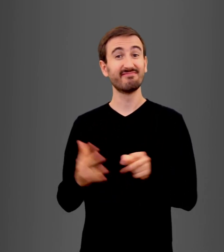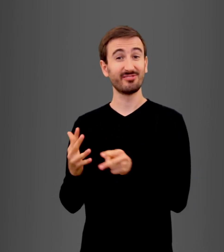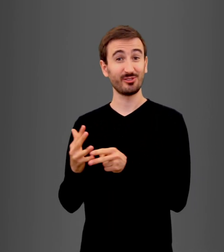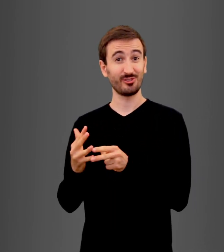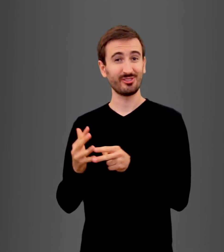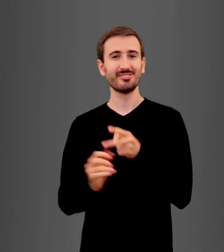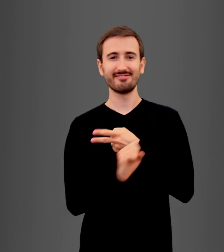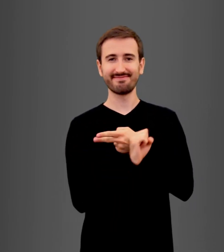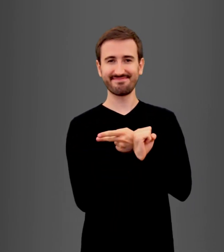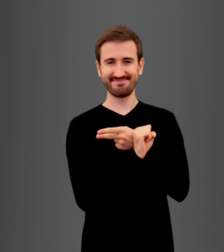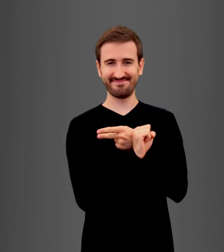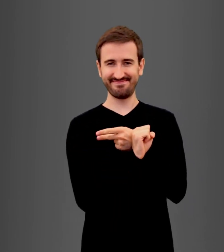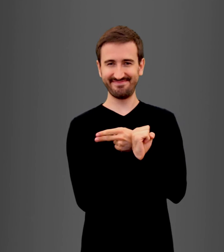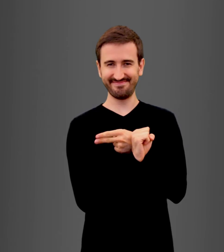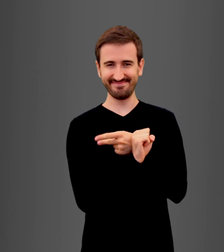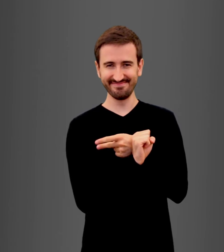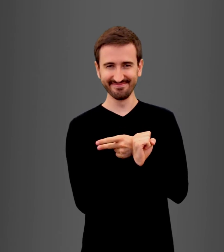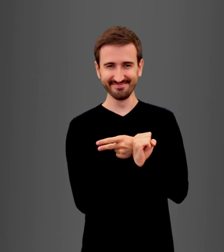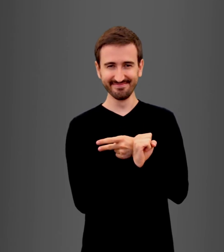The remaining two electrons occupy the vacancy.